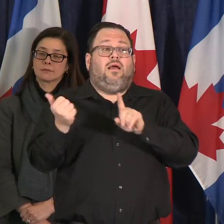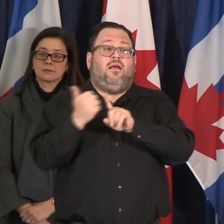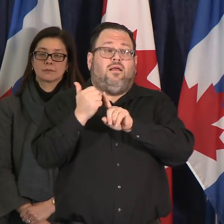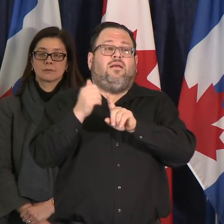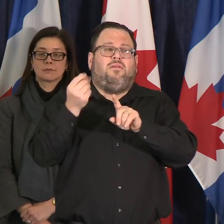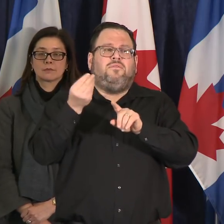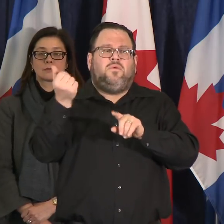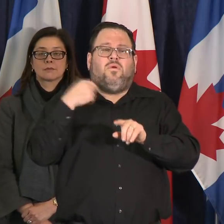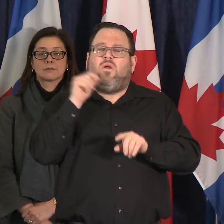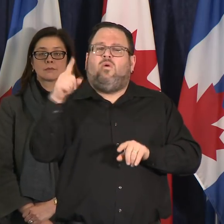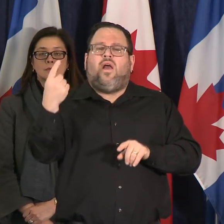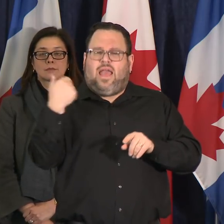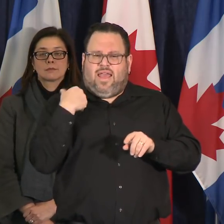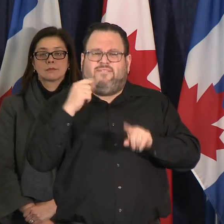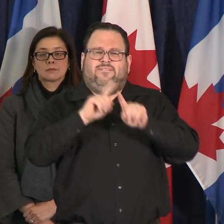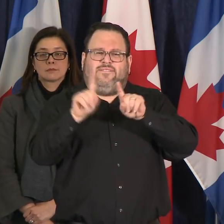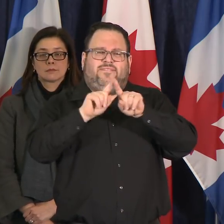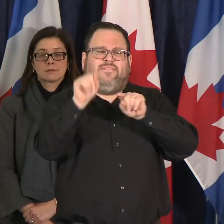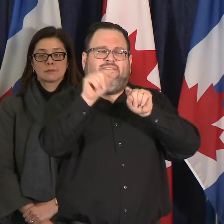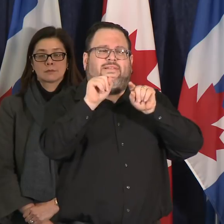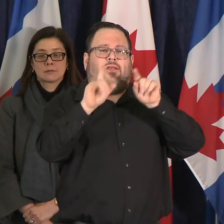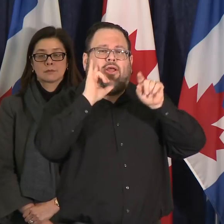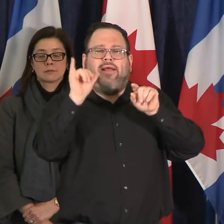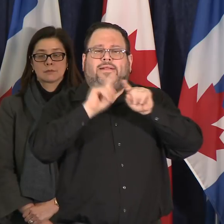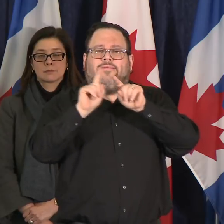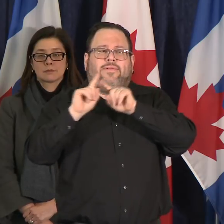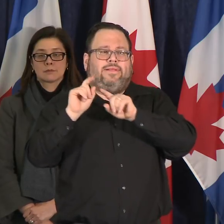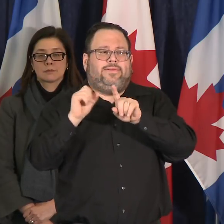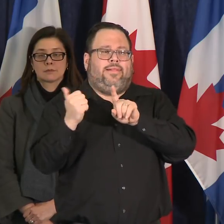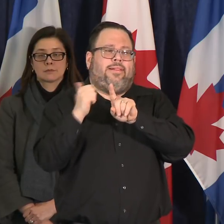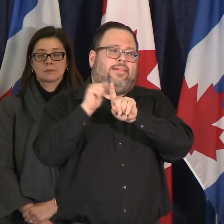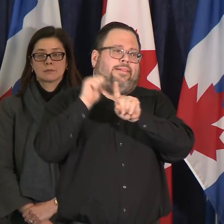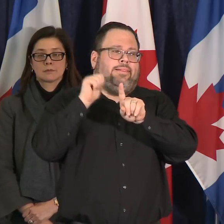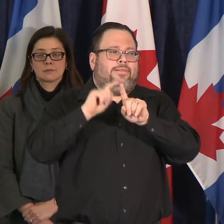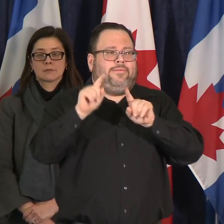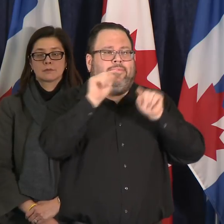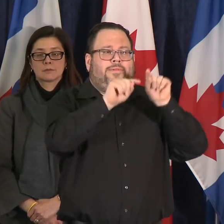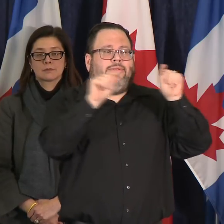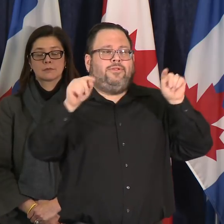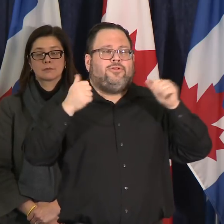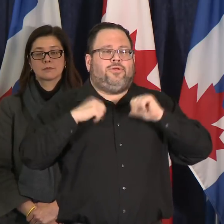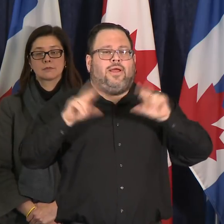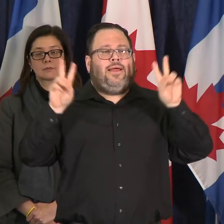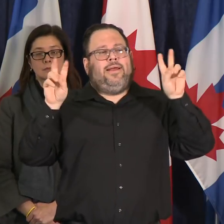relayed to me one of them involves people trying to sell trying to sell